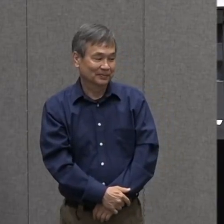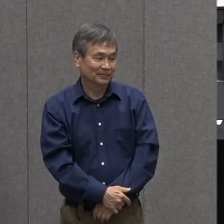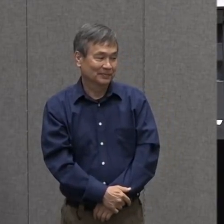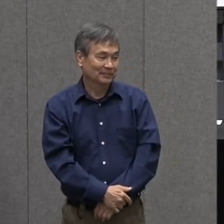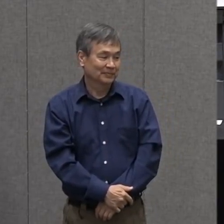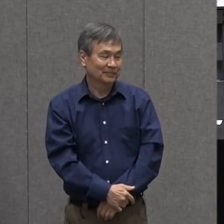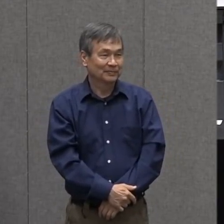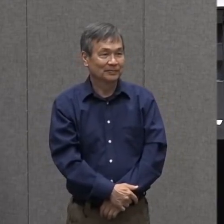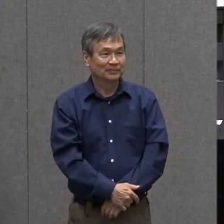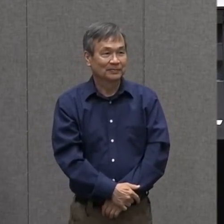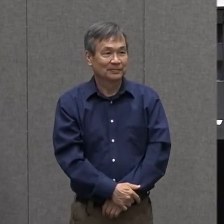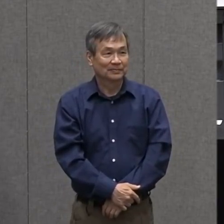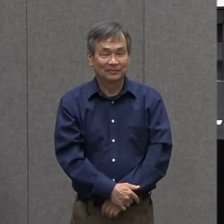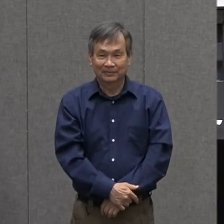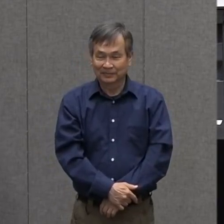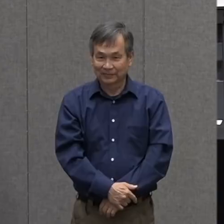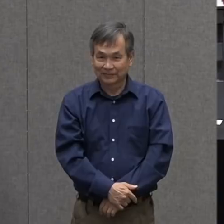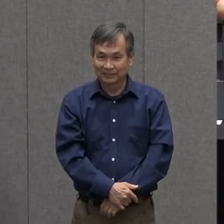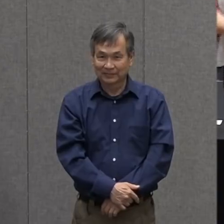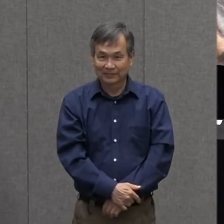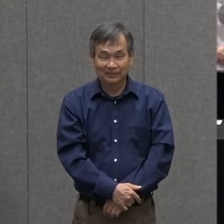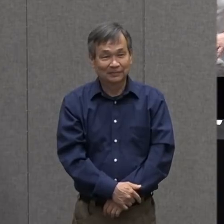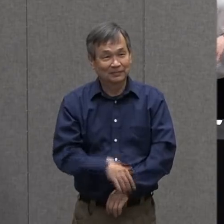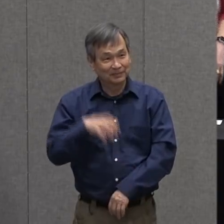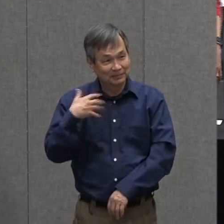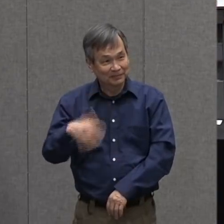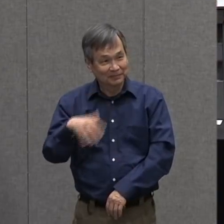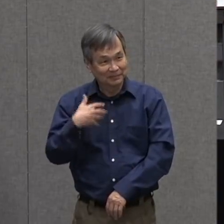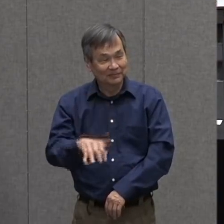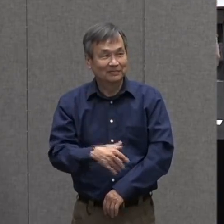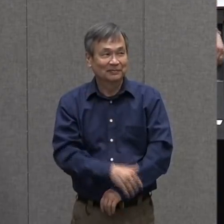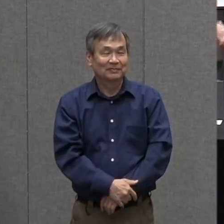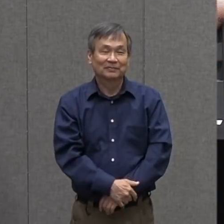Oh man, look at that circle a couple of them going on there. Winner's circle.